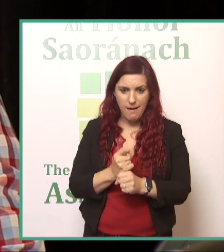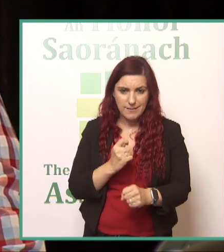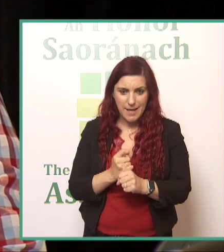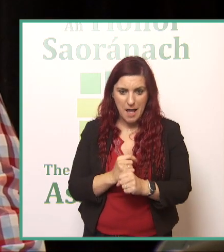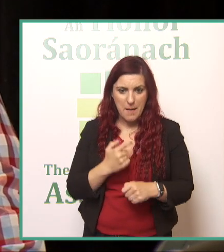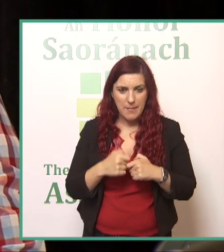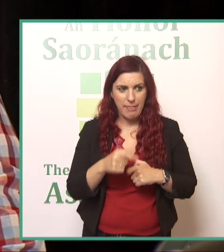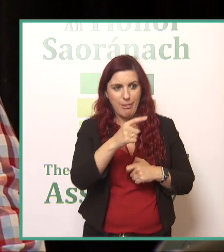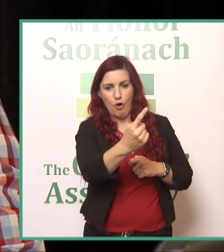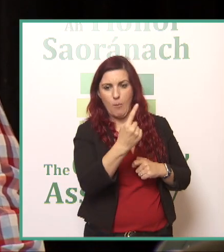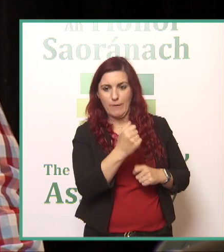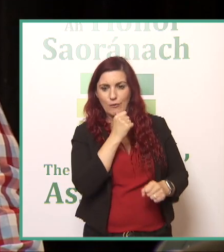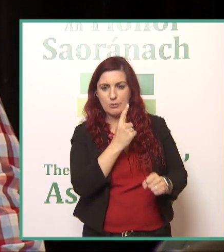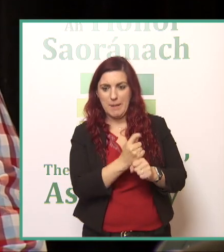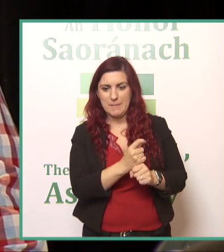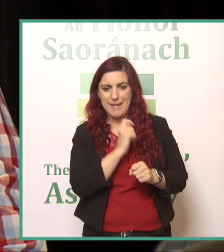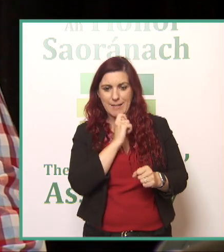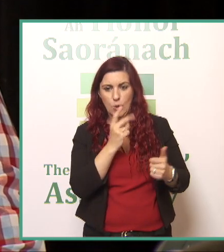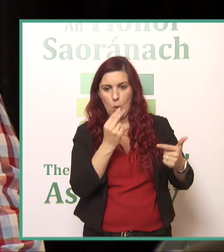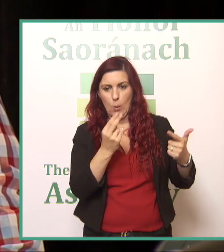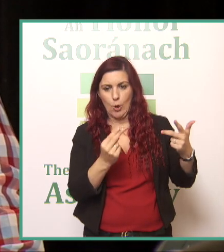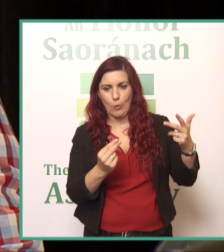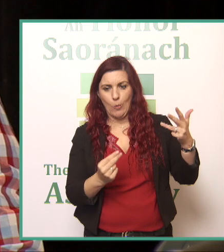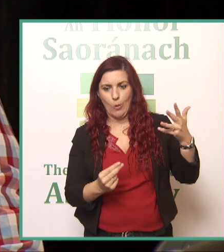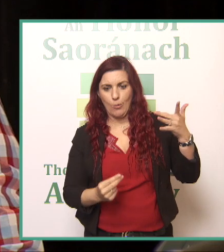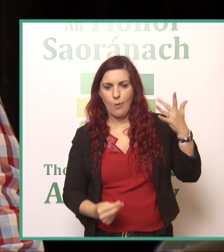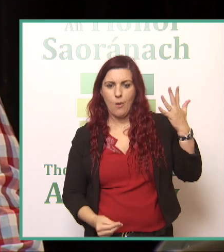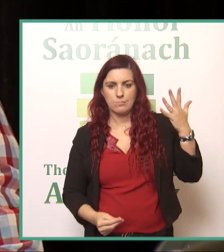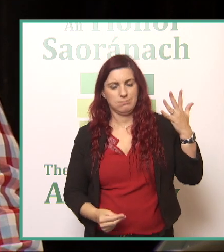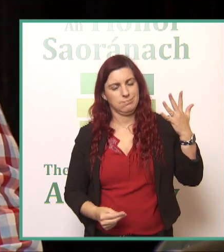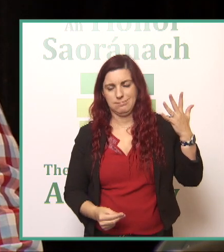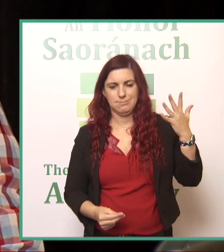been looking at looking after us and the the The Winds of Change